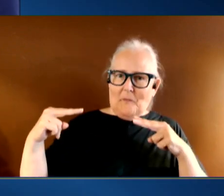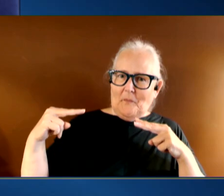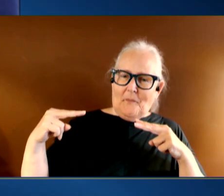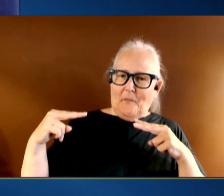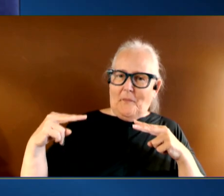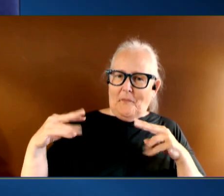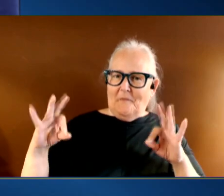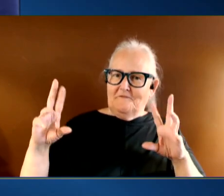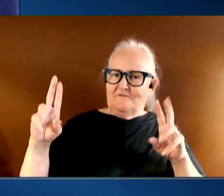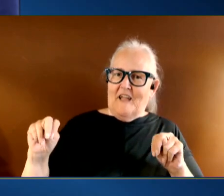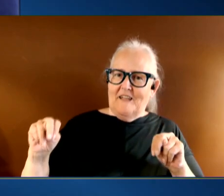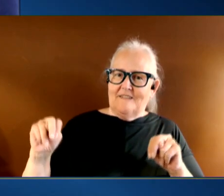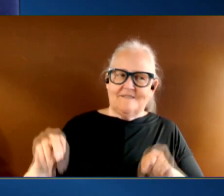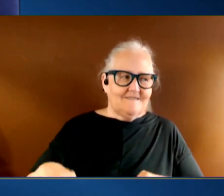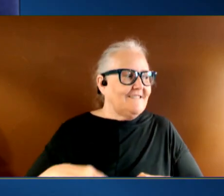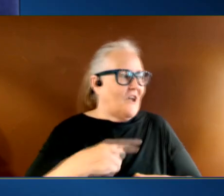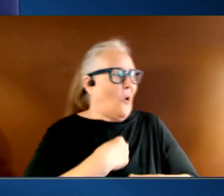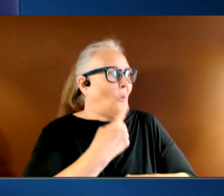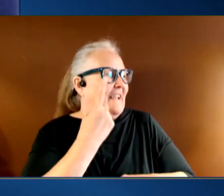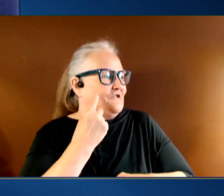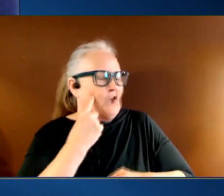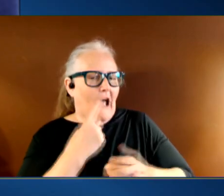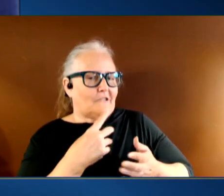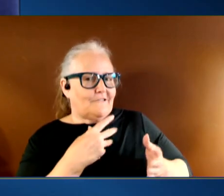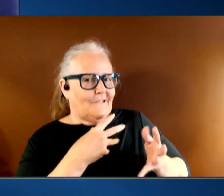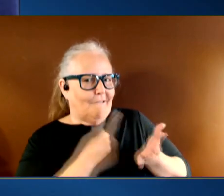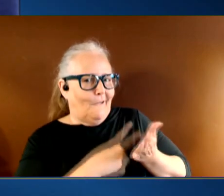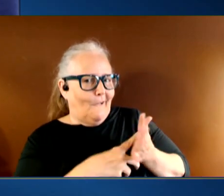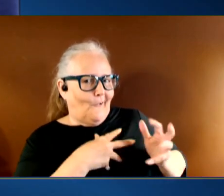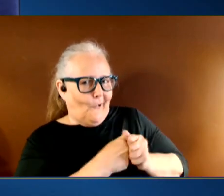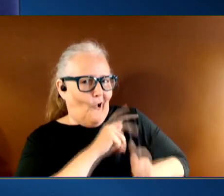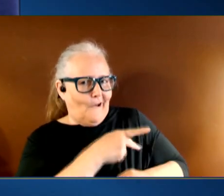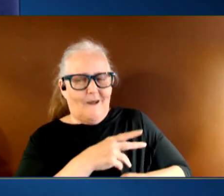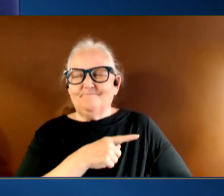Tristan Lee: And we cut up. Ashley Valentine: We did, we did. So, I'm Ashley Valentine. I'm also known as